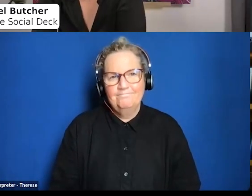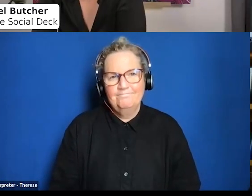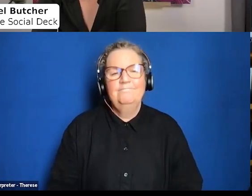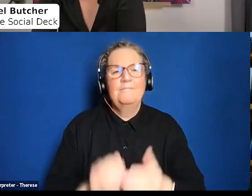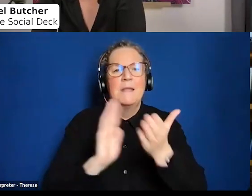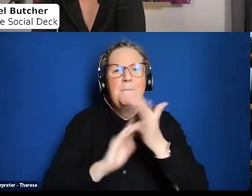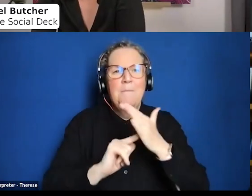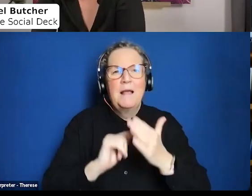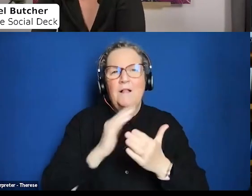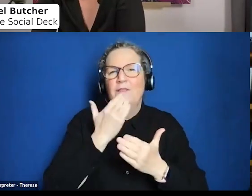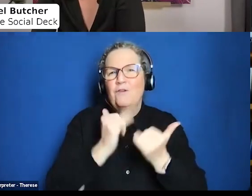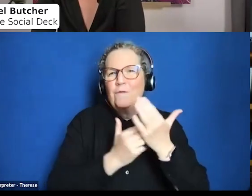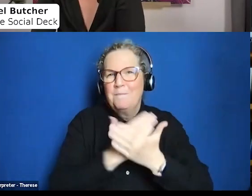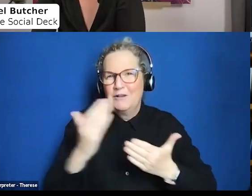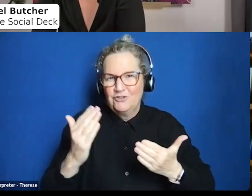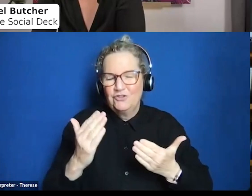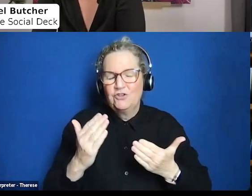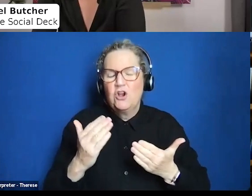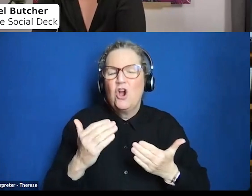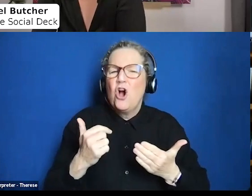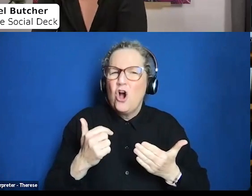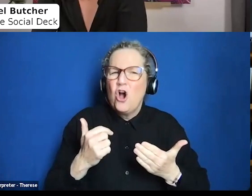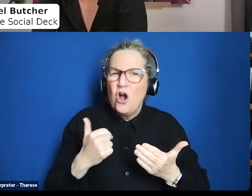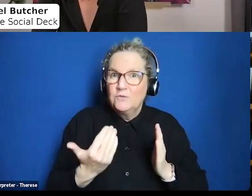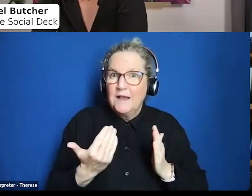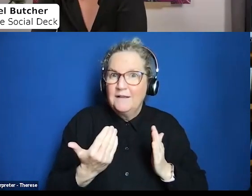And I think just another question to you, Scott.